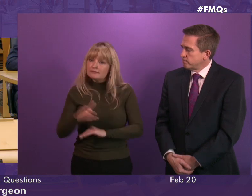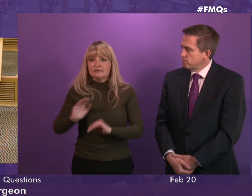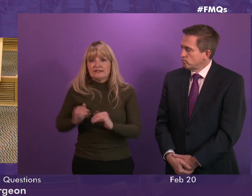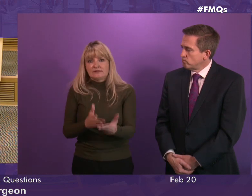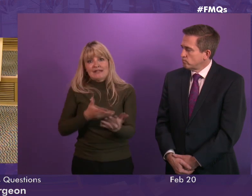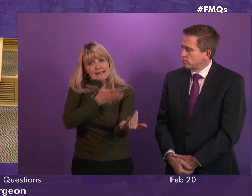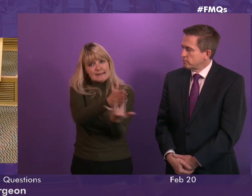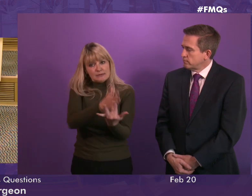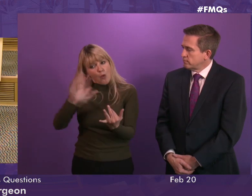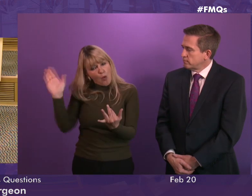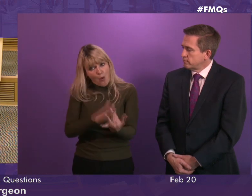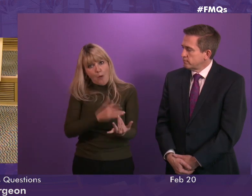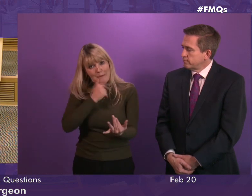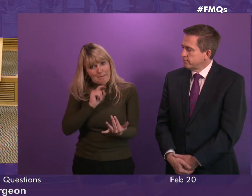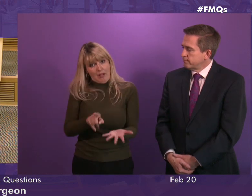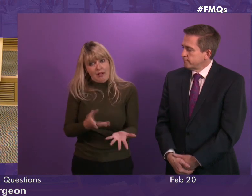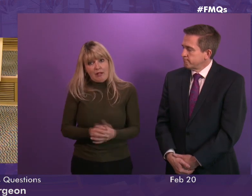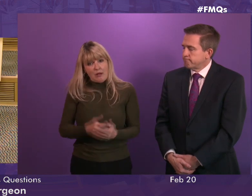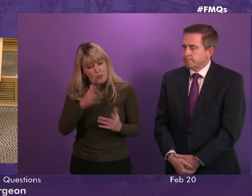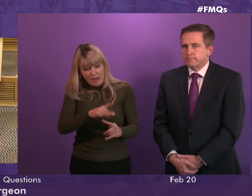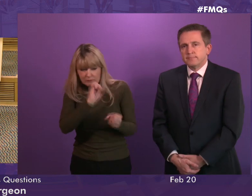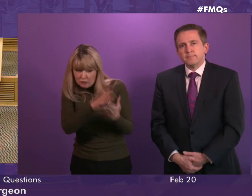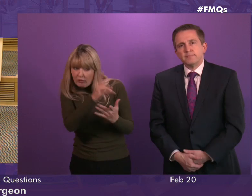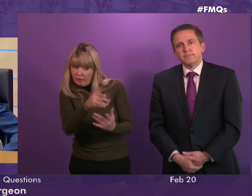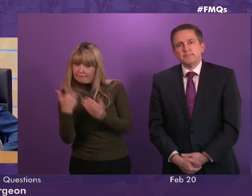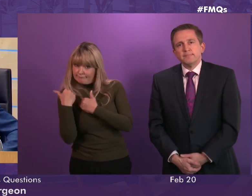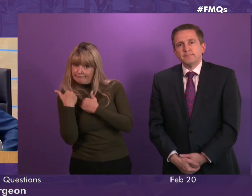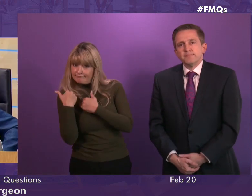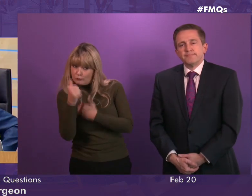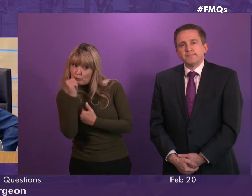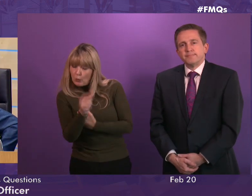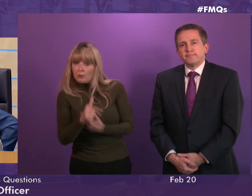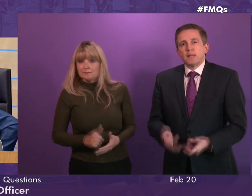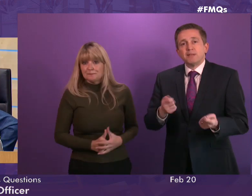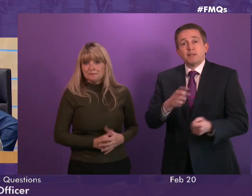realise and live up to those responsibilities.